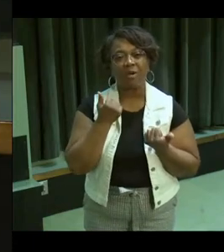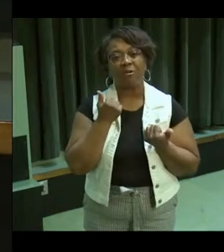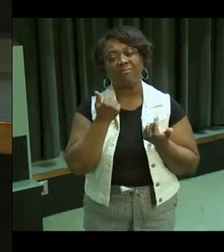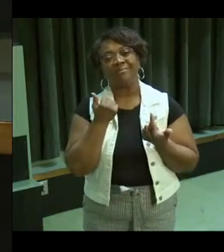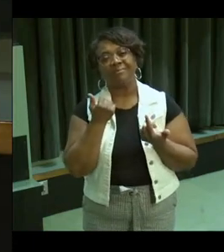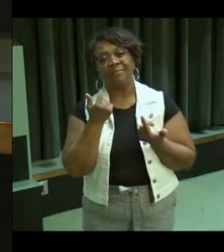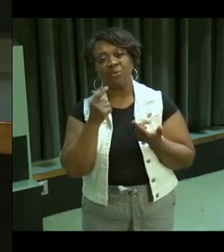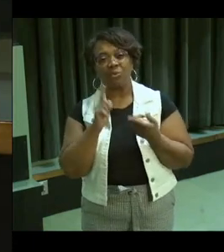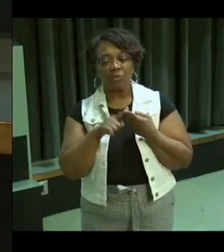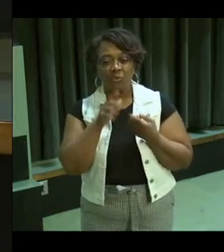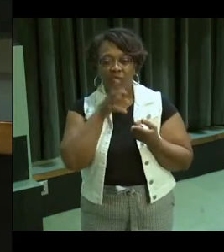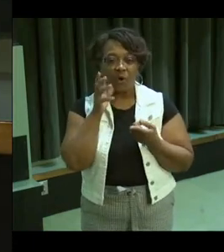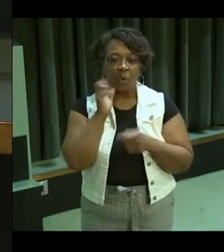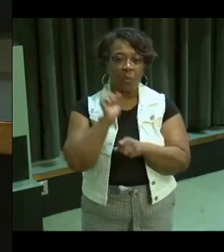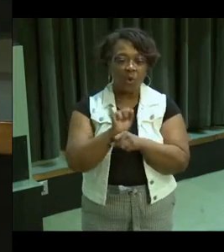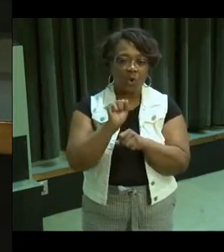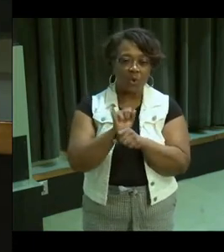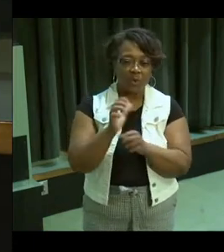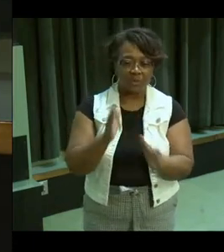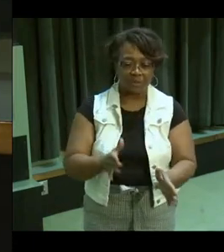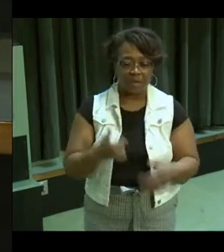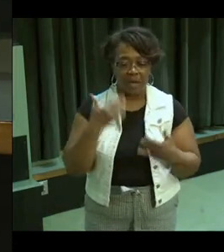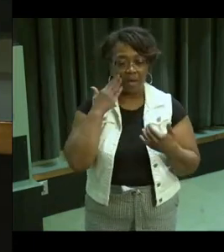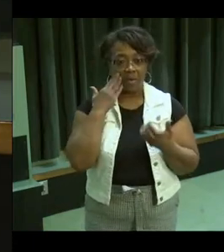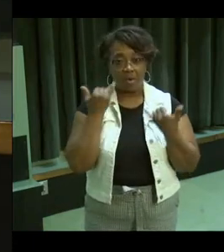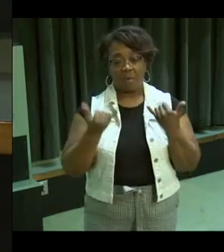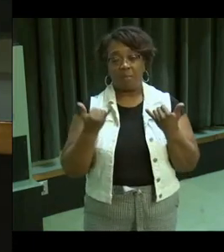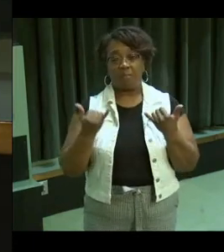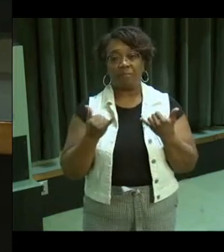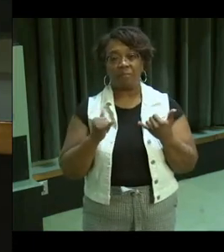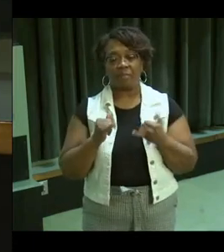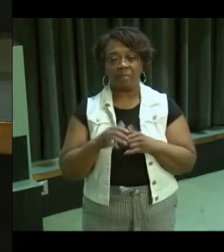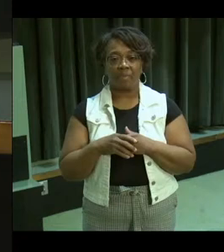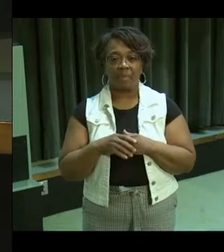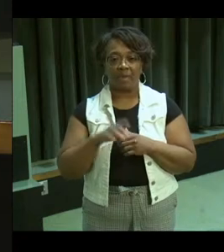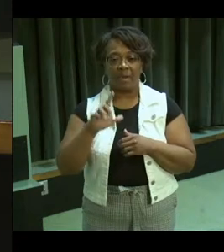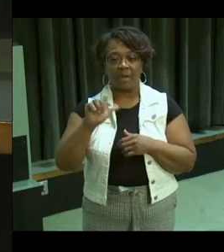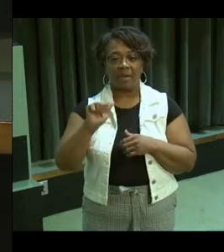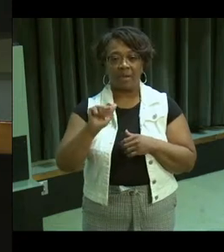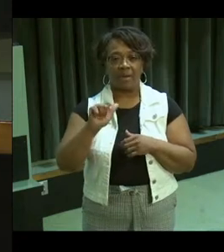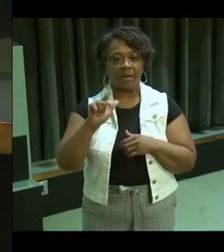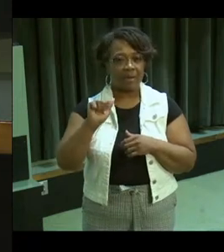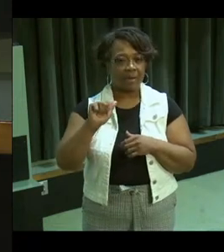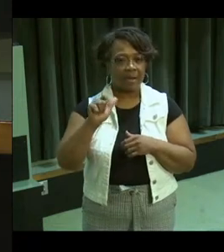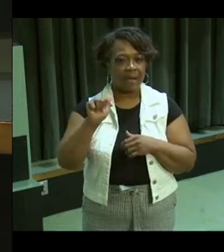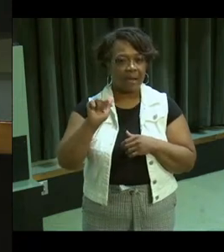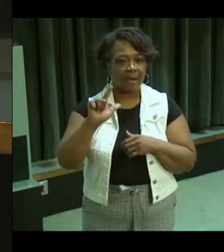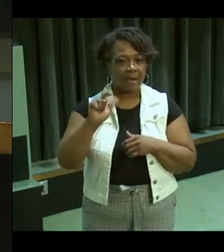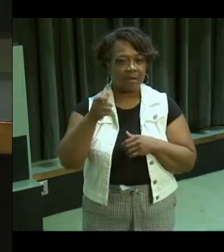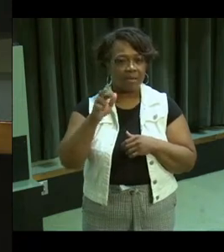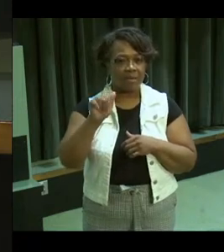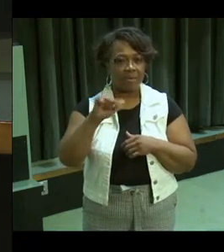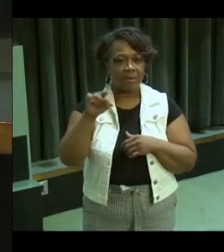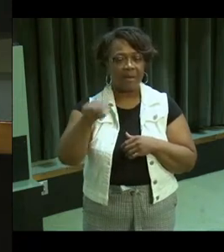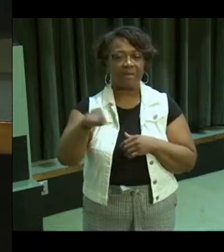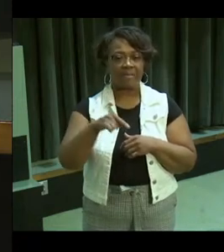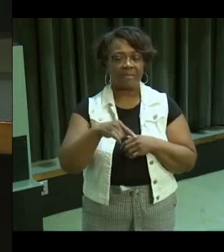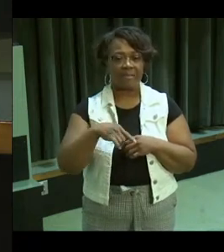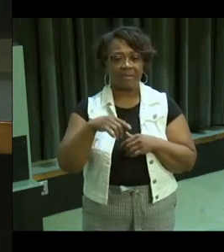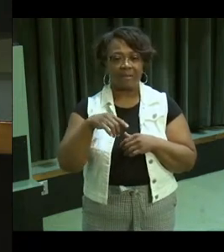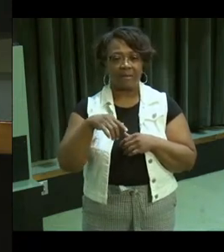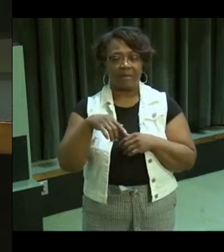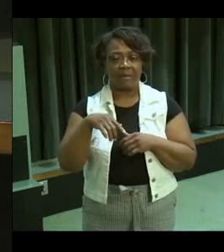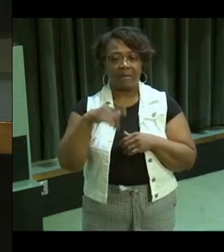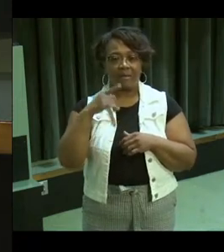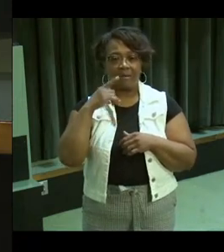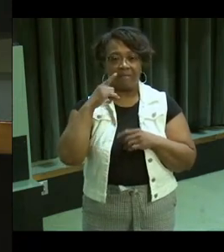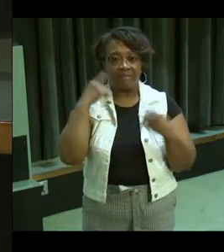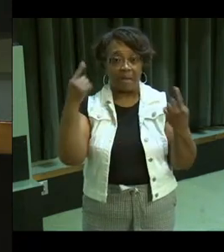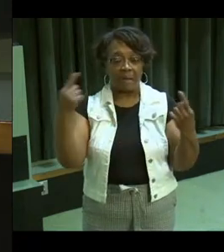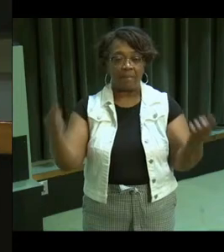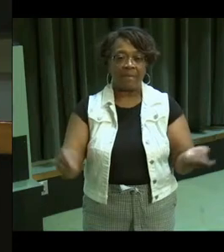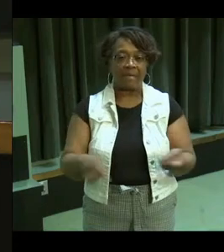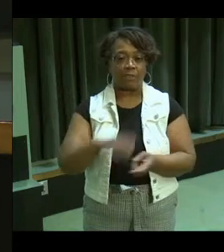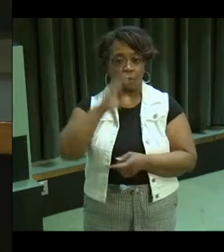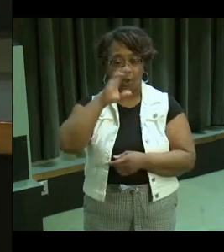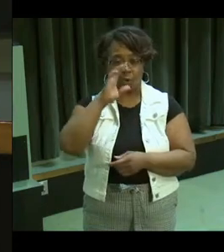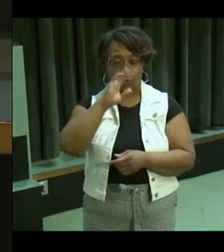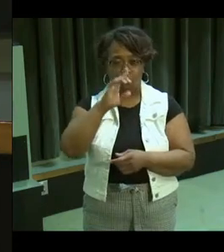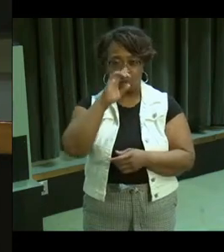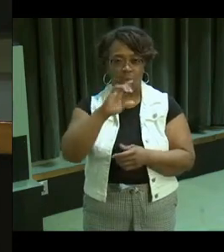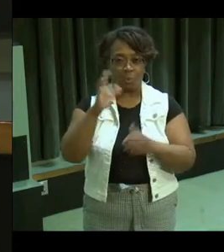currently, Lalo Alcaraz, who's a